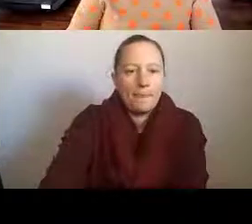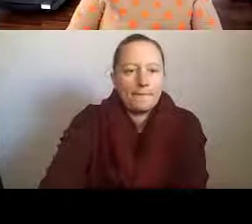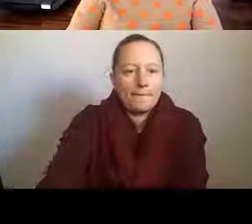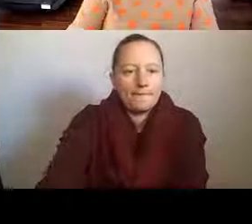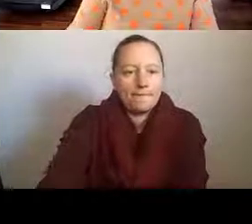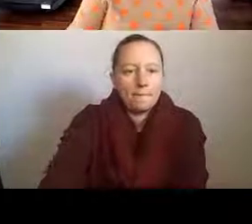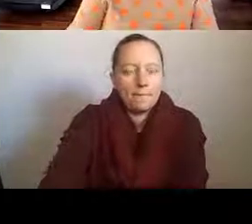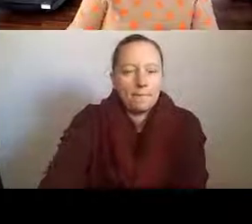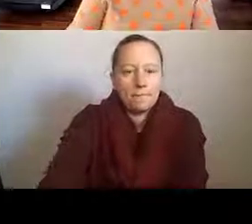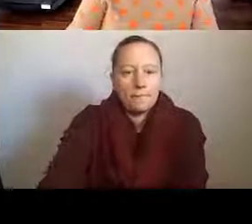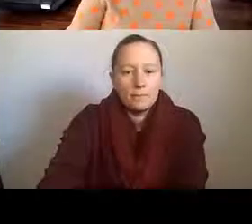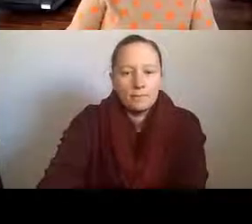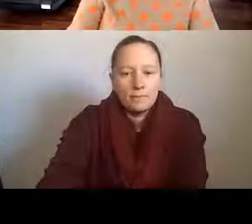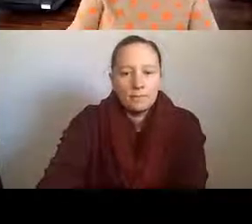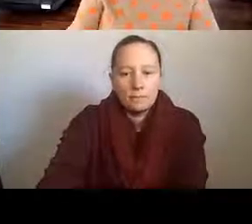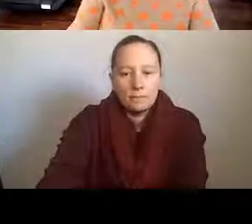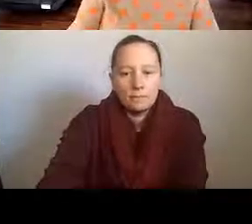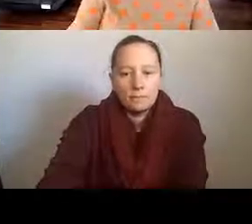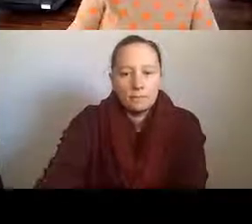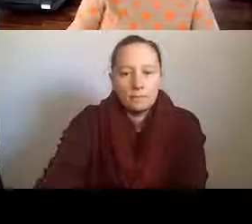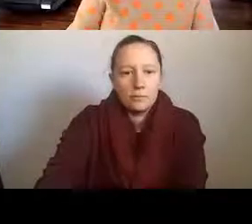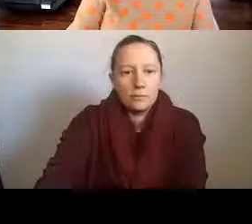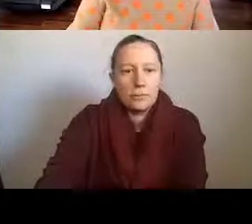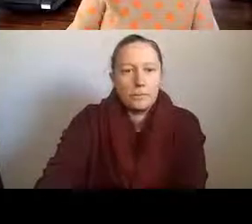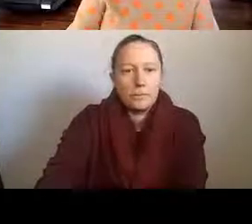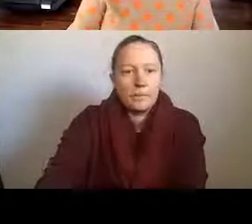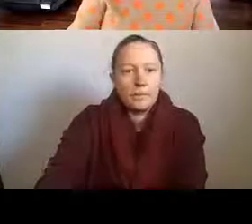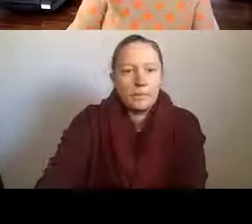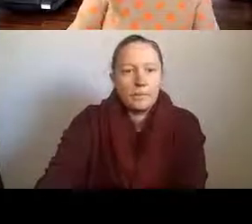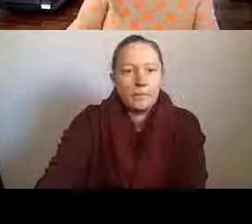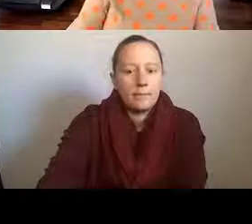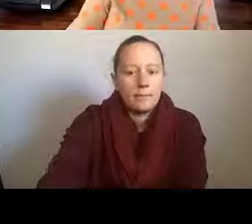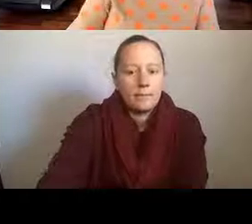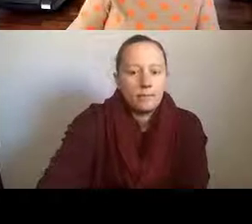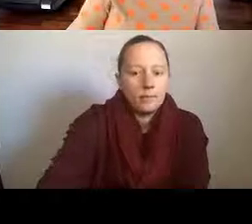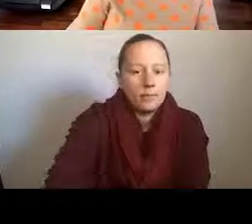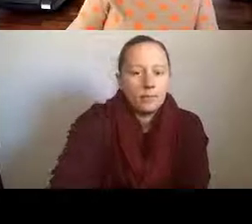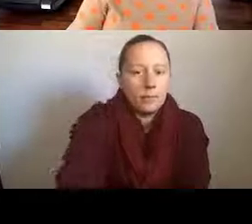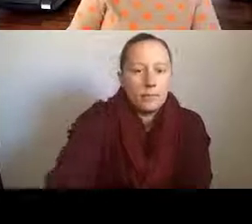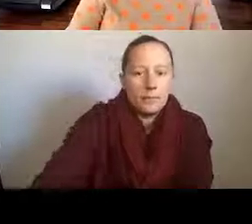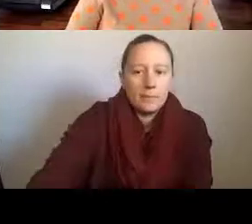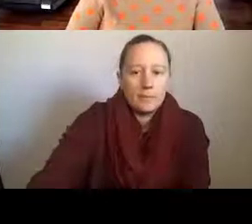But the research strategy is, of course, very important but you do also need to submit a budget.